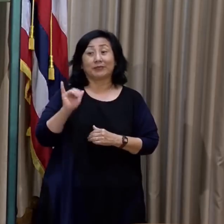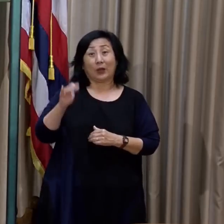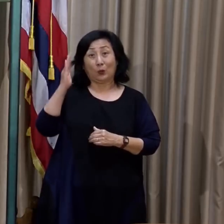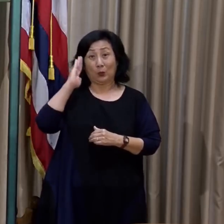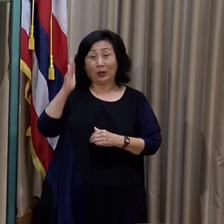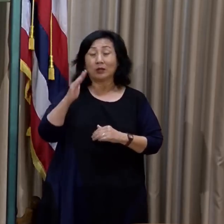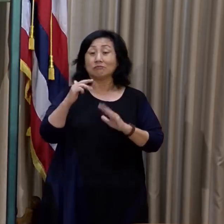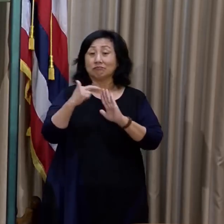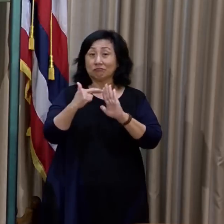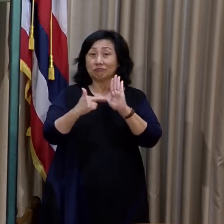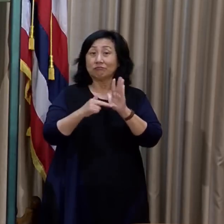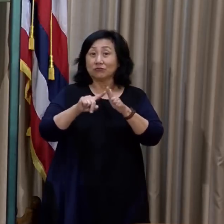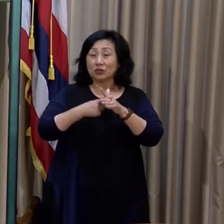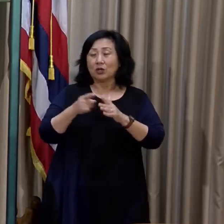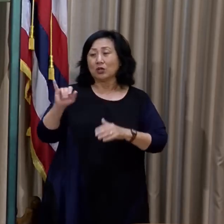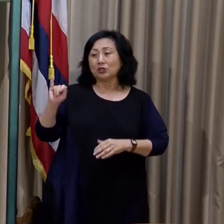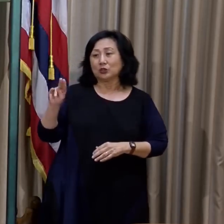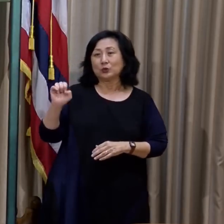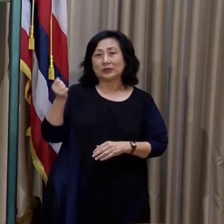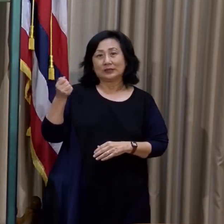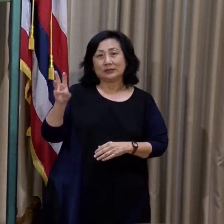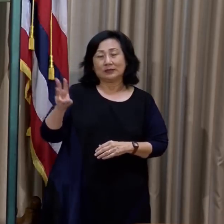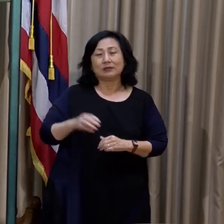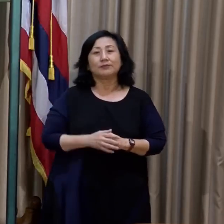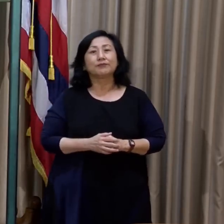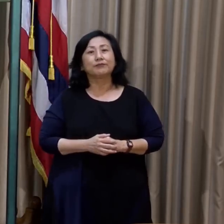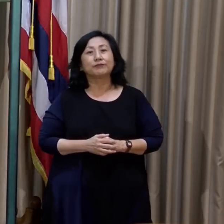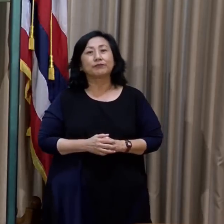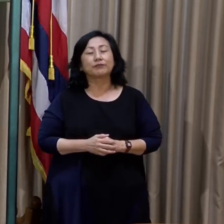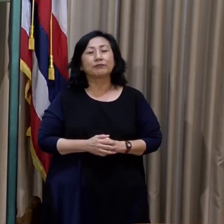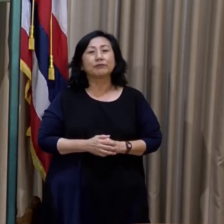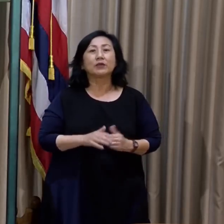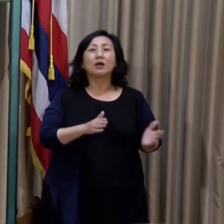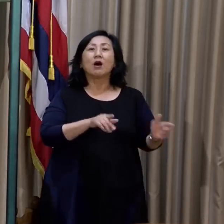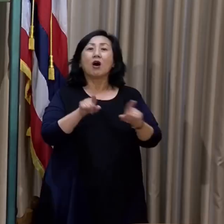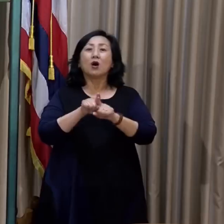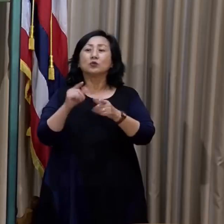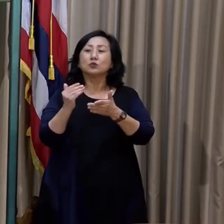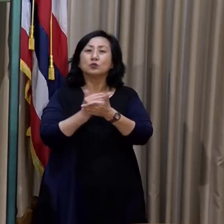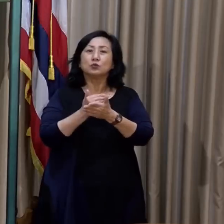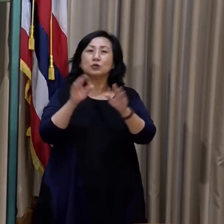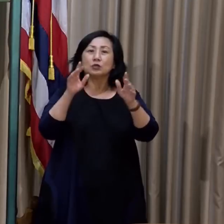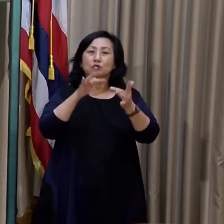TRAVEL. EVERYONE UNDERSTANDS THAT WILL